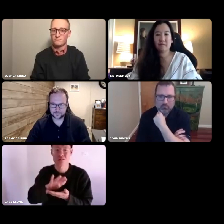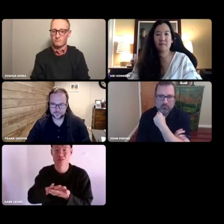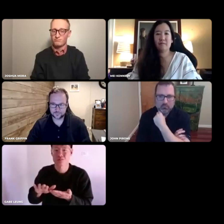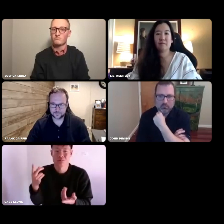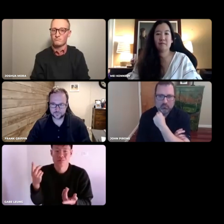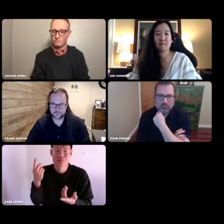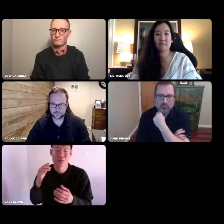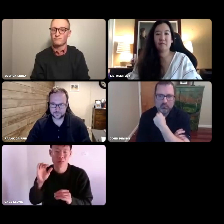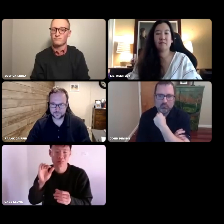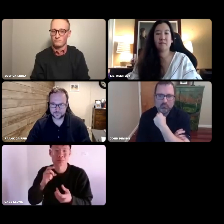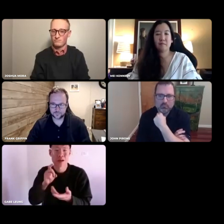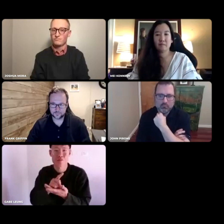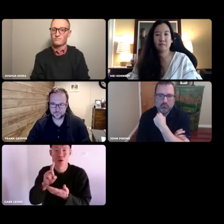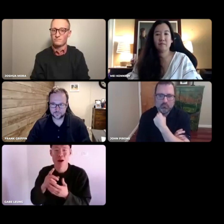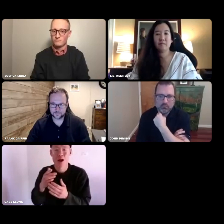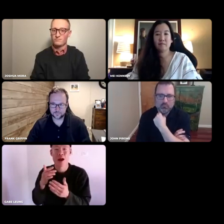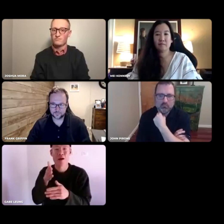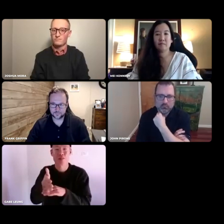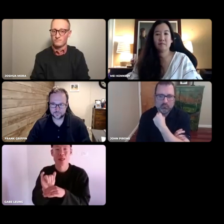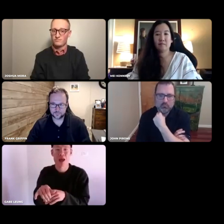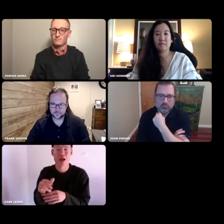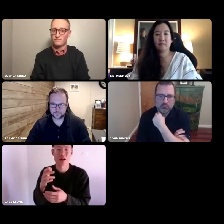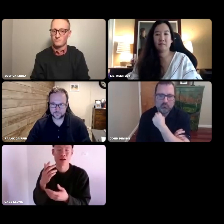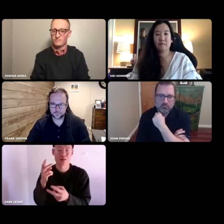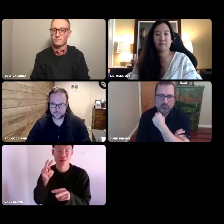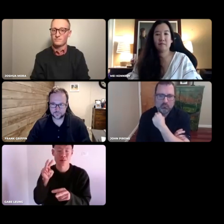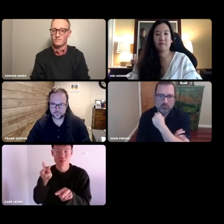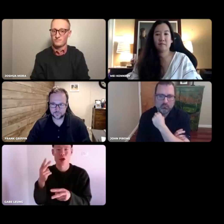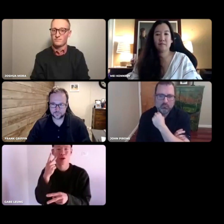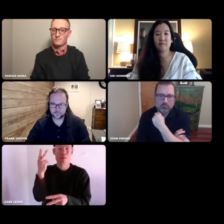They have self-reflection on that every week.